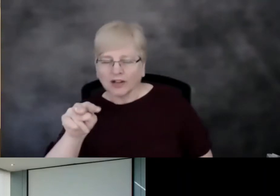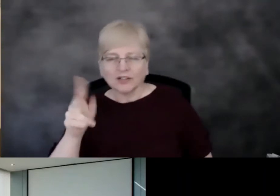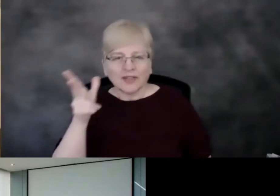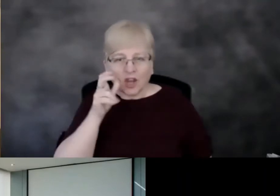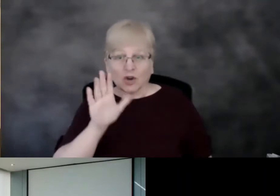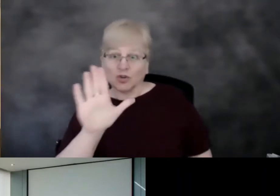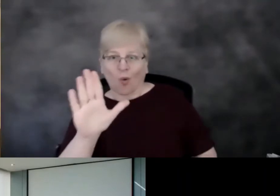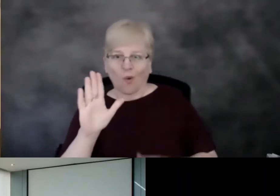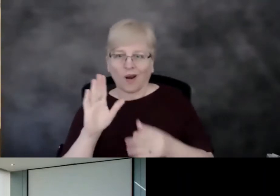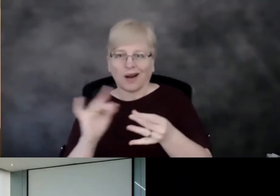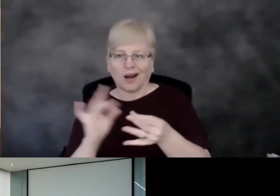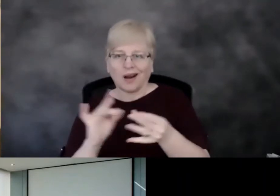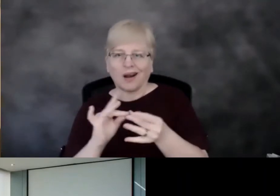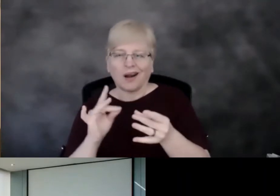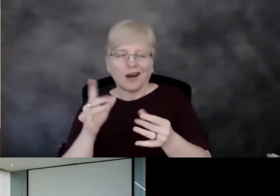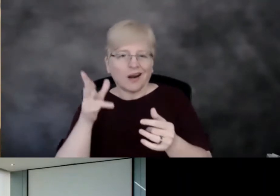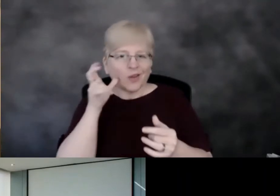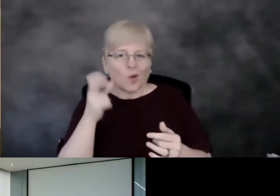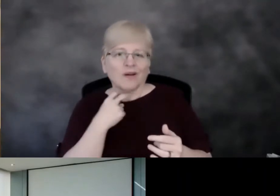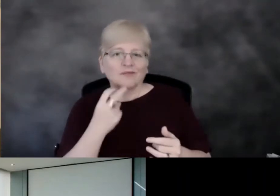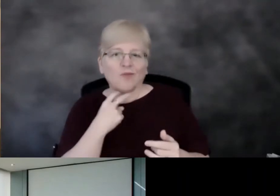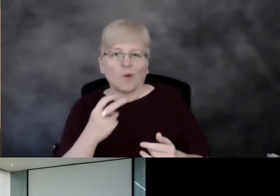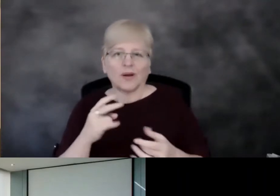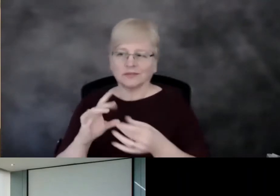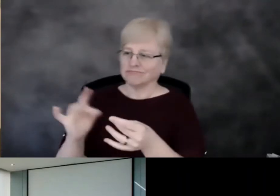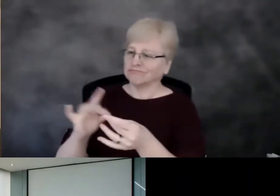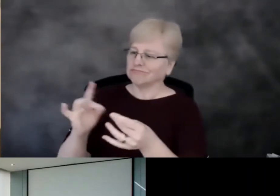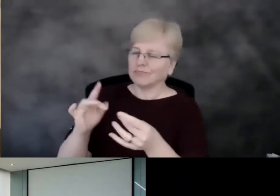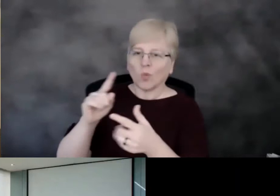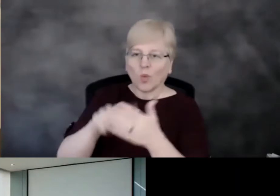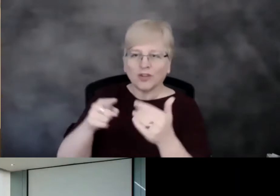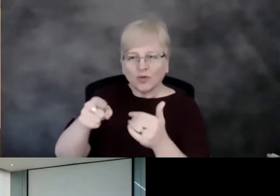16:11:58 , essentially what you view to be important about your research in the presentation